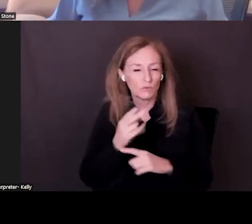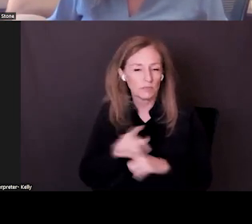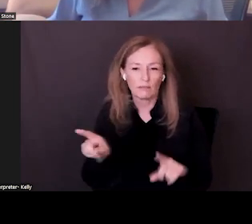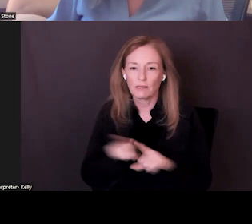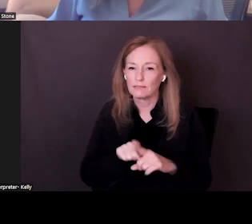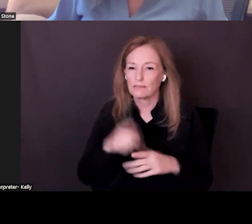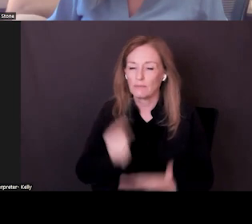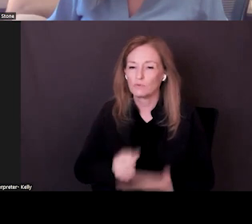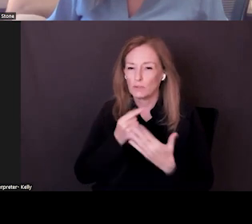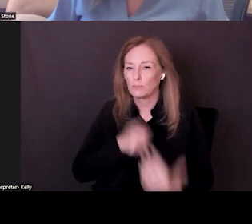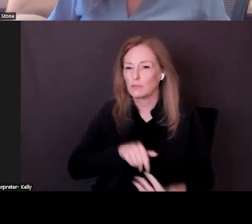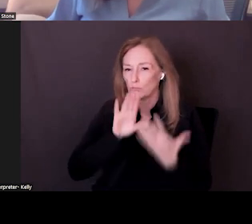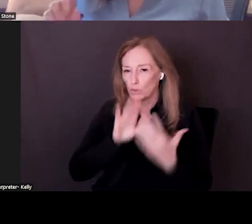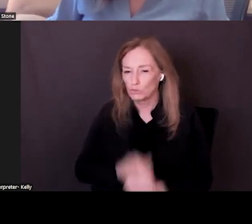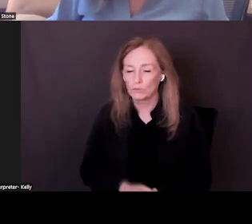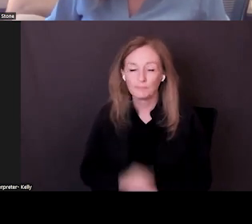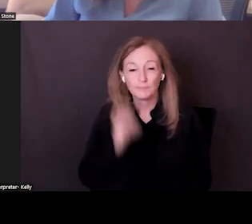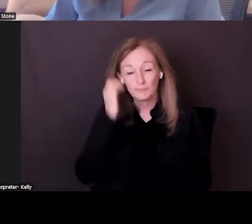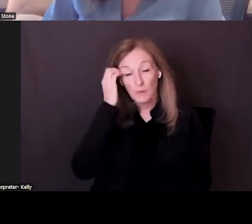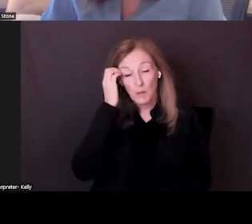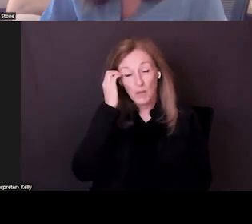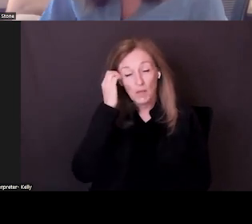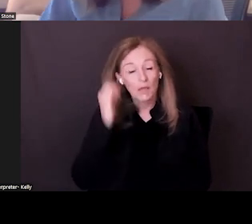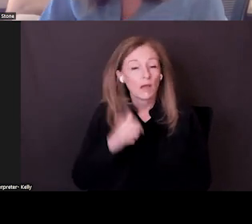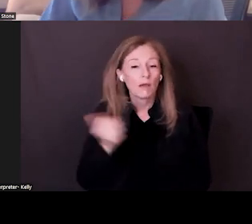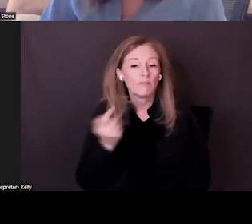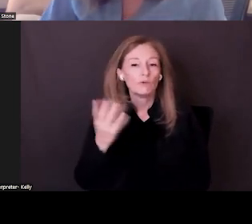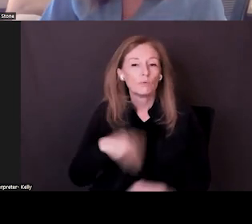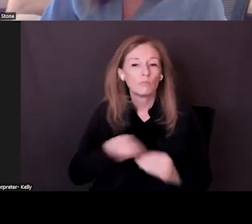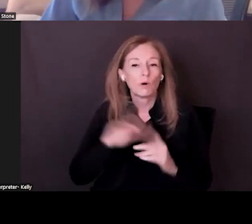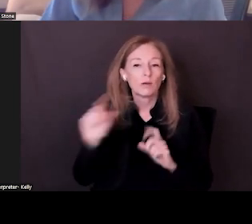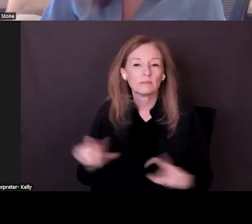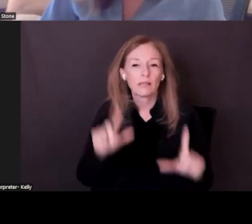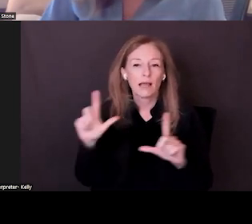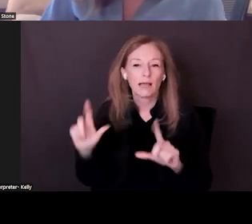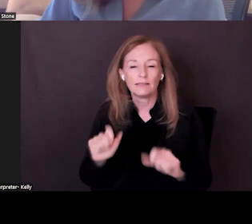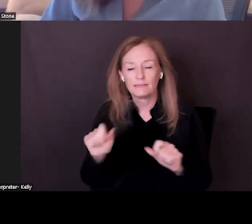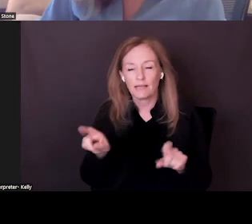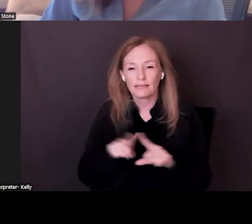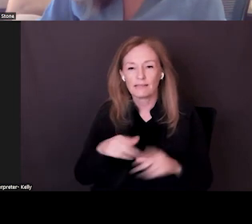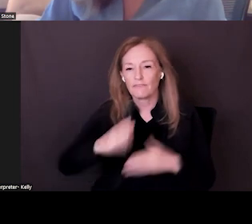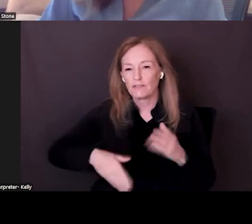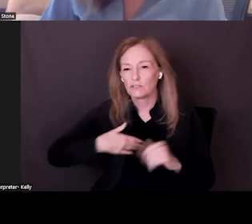KIDS ON THE UNIT. JUST A COUPLE OF MORE SLIDES AS I ROUND UP MY TIME. JUST COMES FOR SUCCESS.